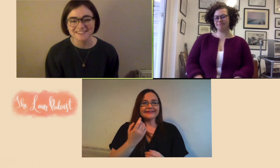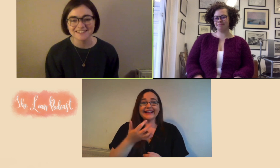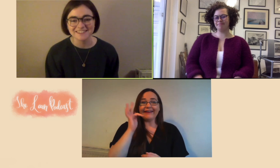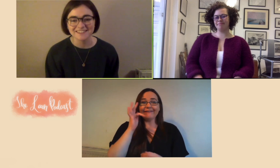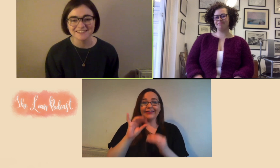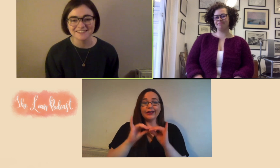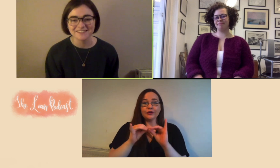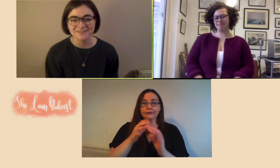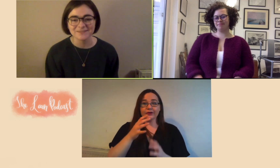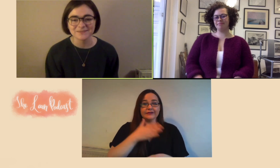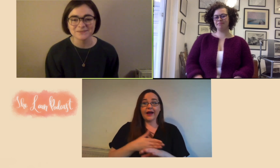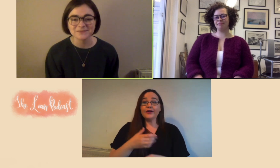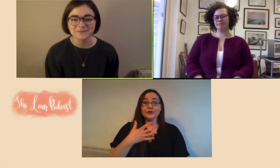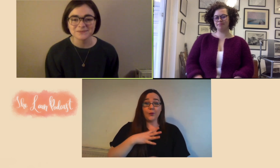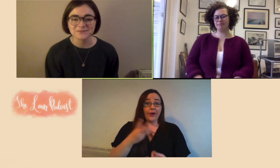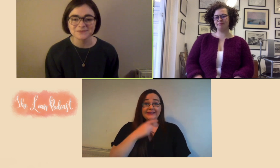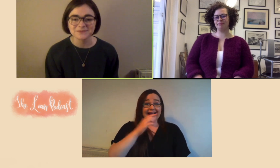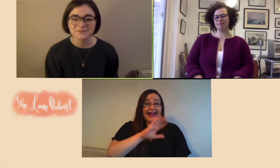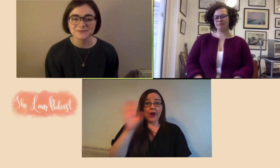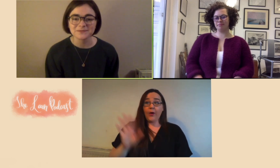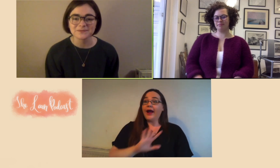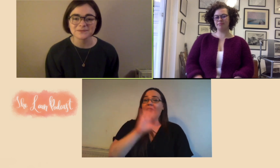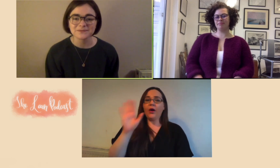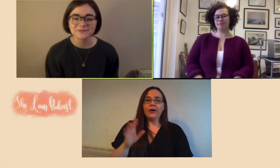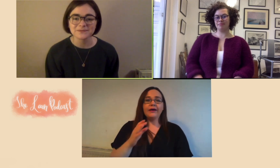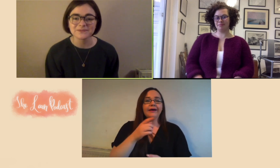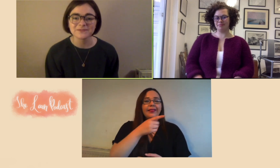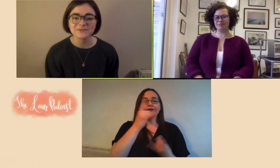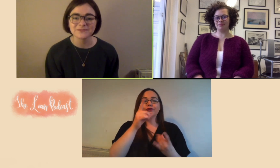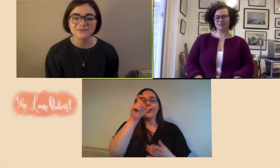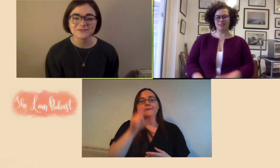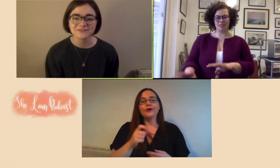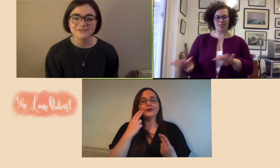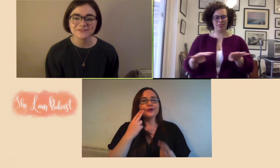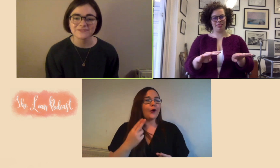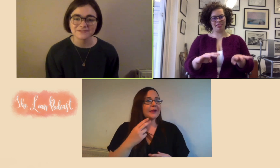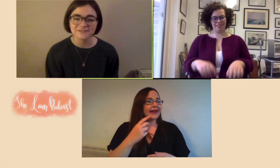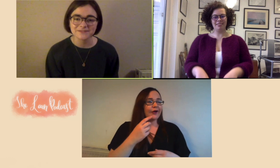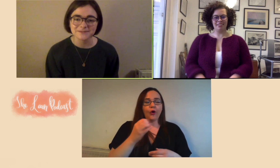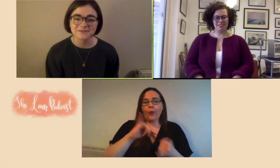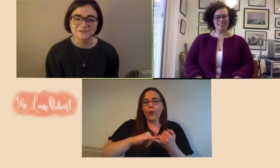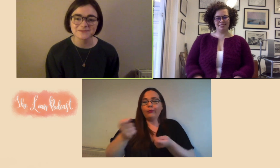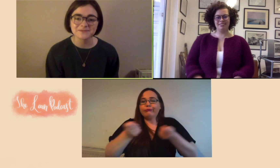And if the interpreter began to sign and say, hello, then another person might say,